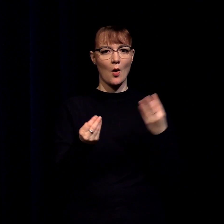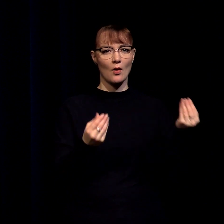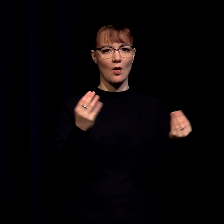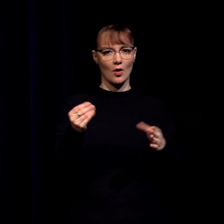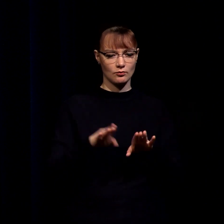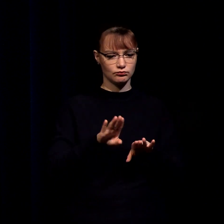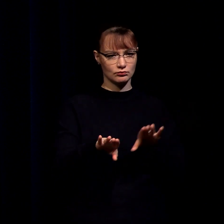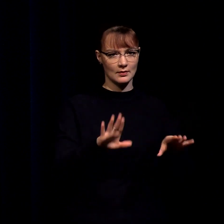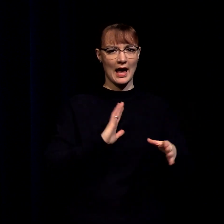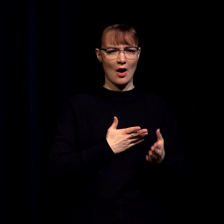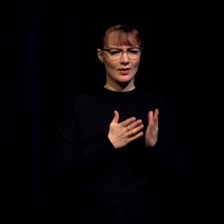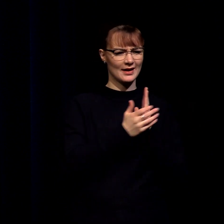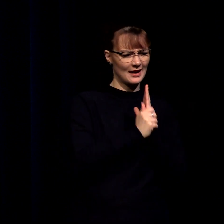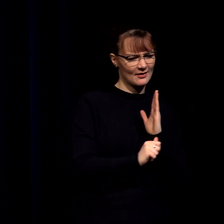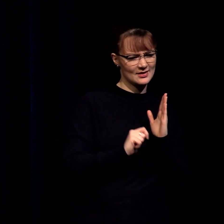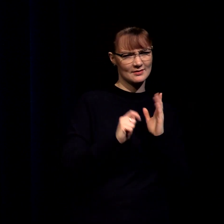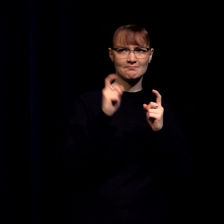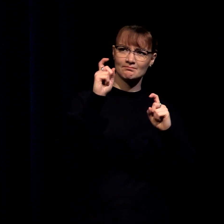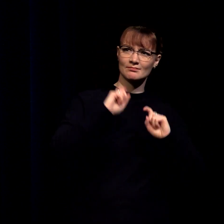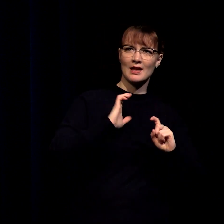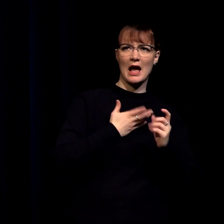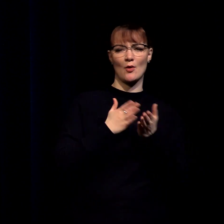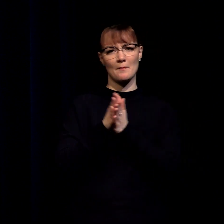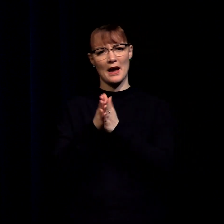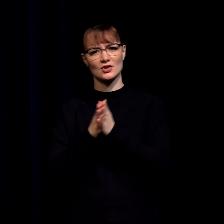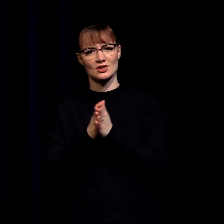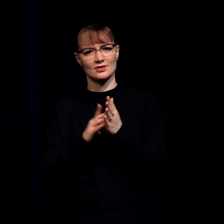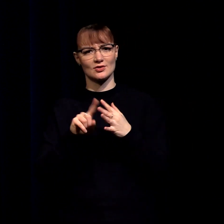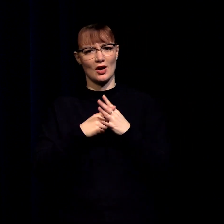unleashed. And we're figuring out what our unique part in the